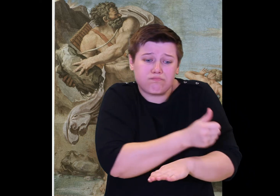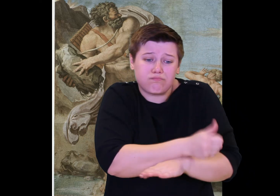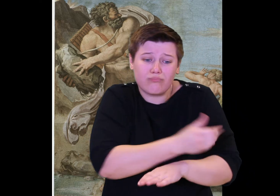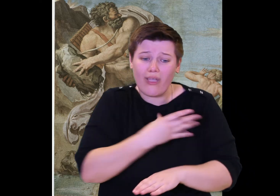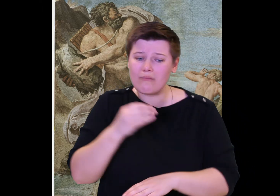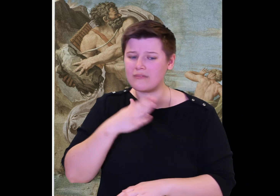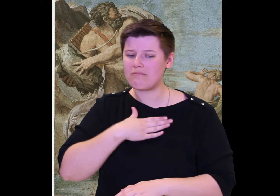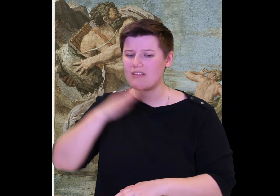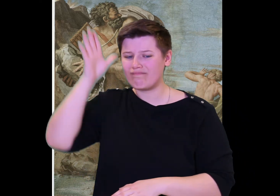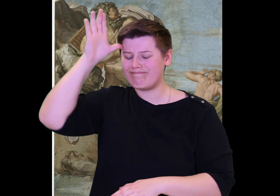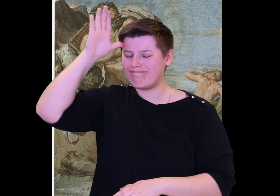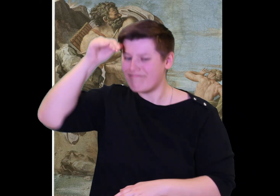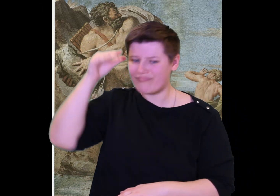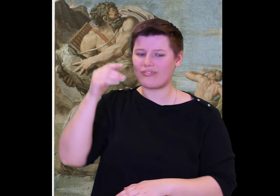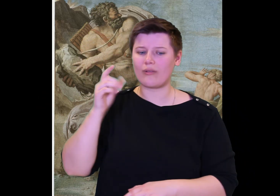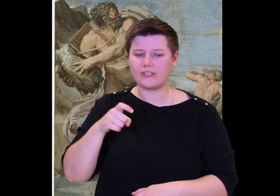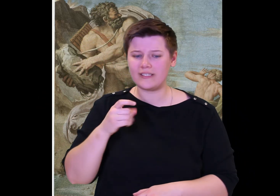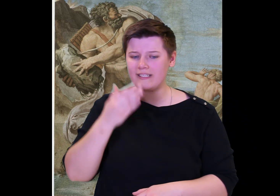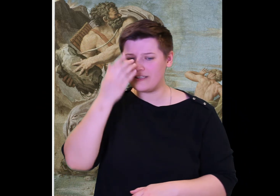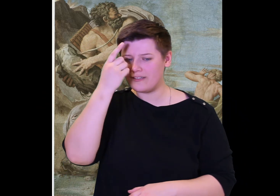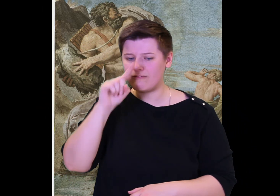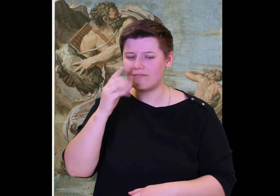'Why are you here again?